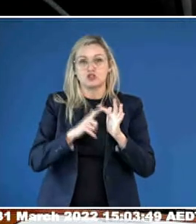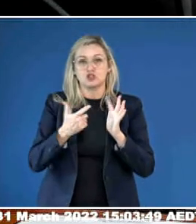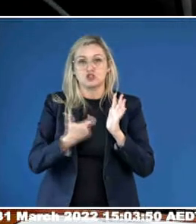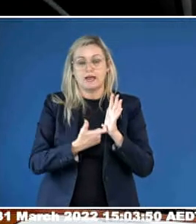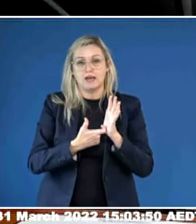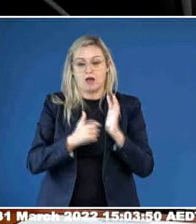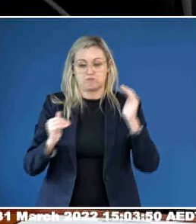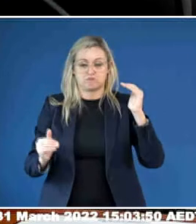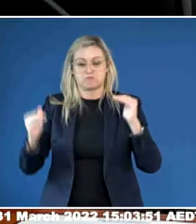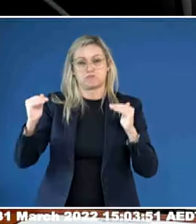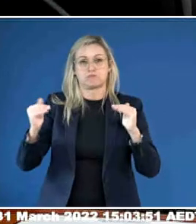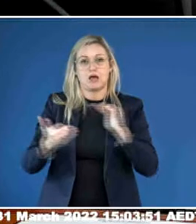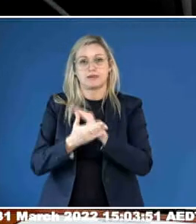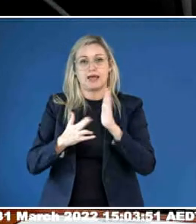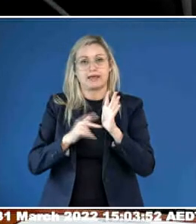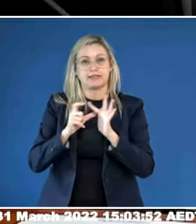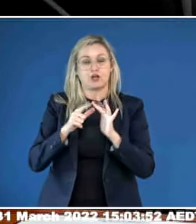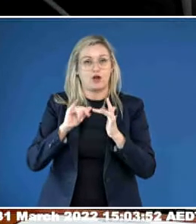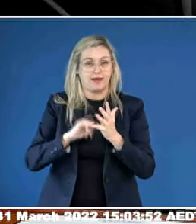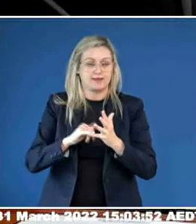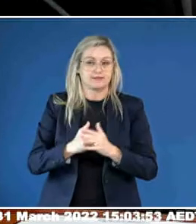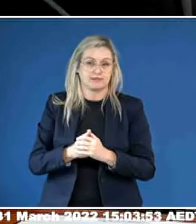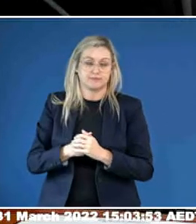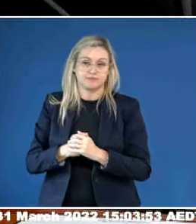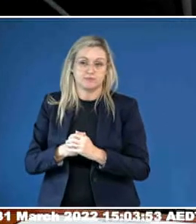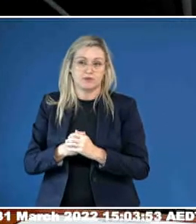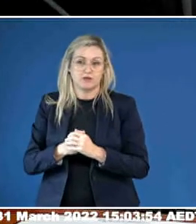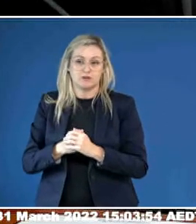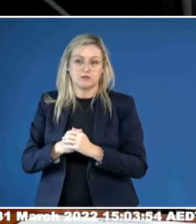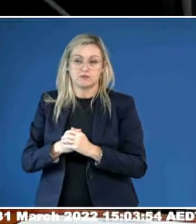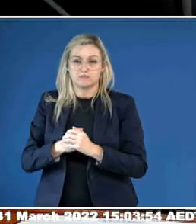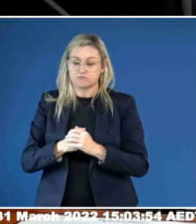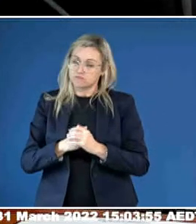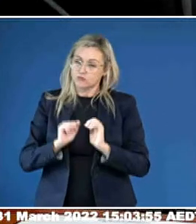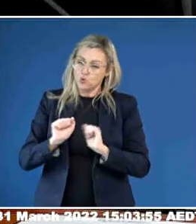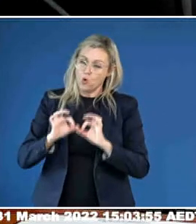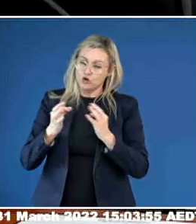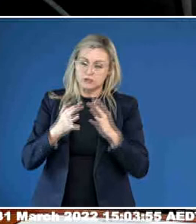And so there is a concern from WWDA that there's not an effective gender strategy.